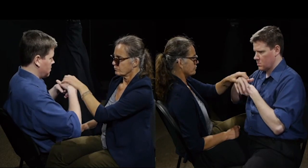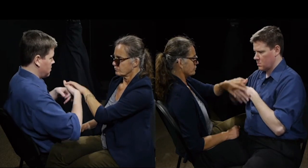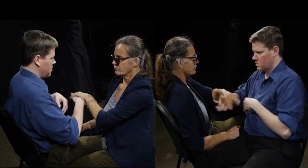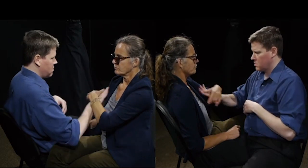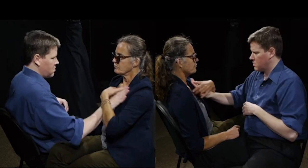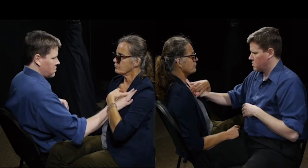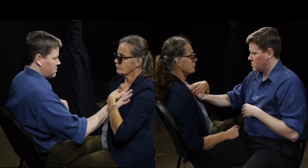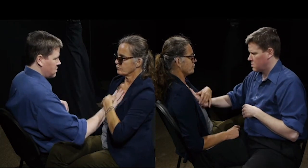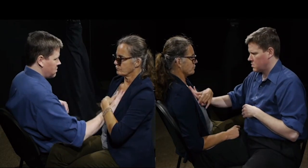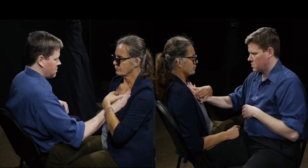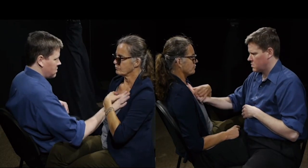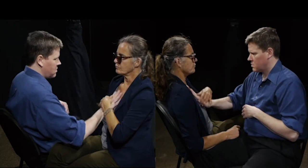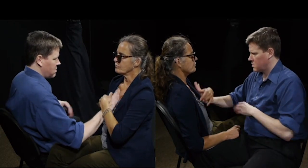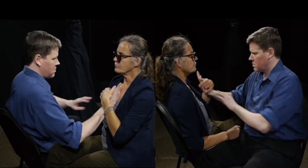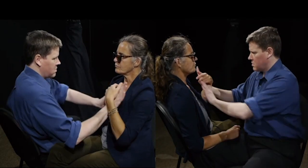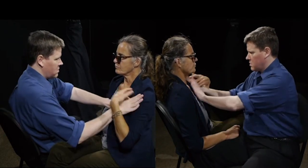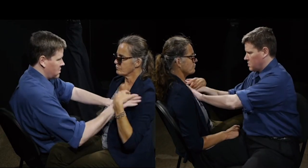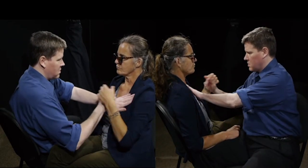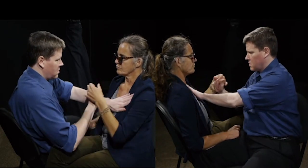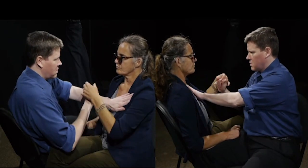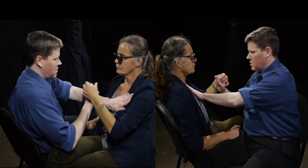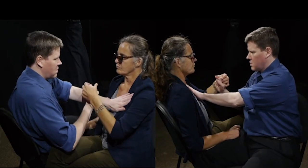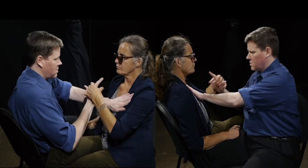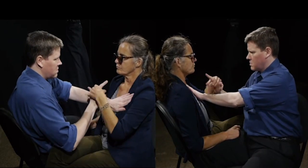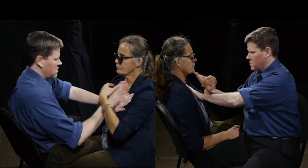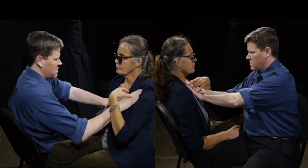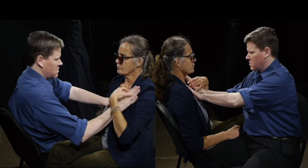In ASL we have the reverse scenario.